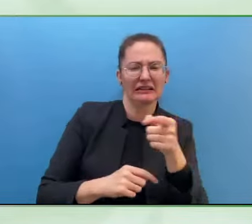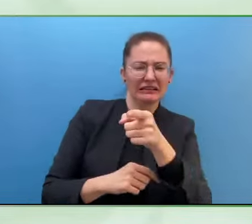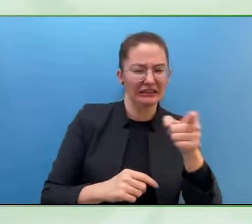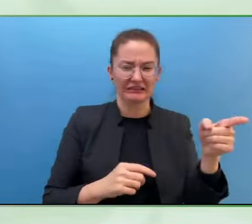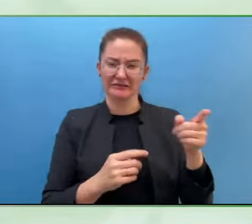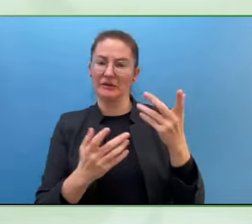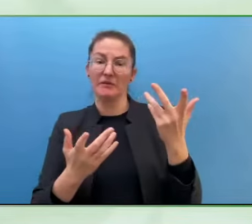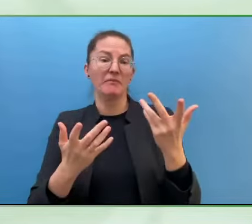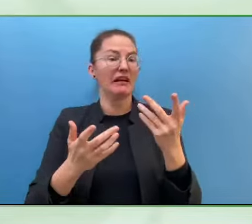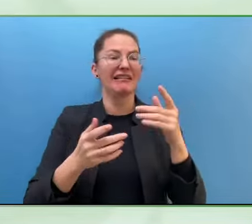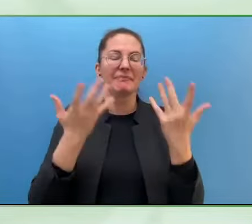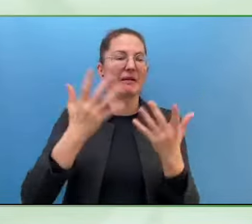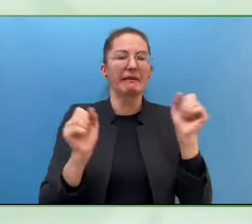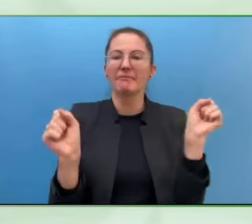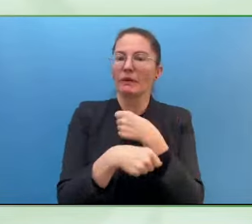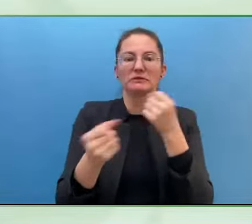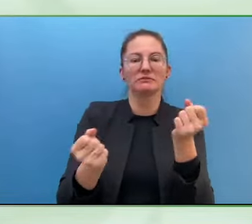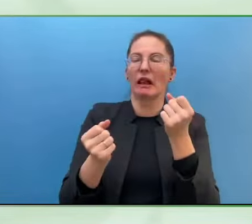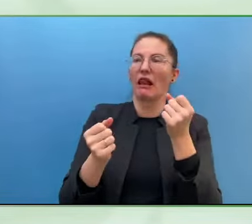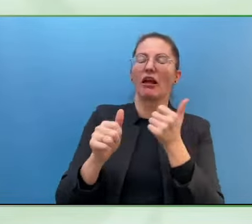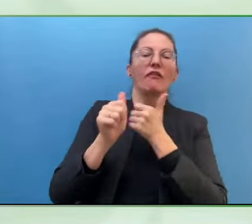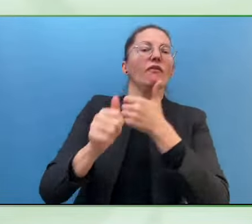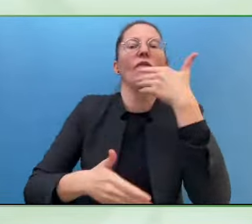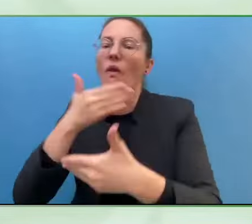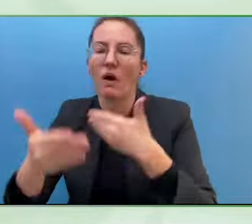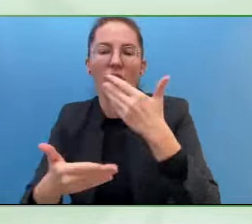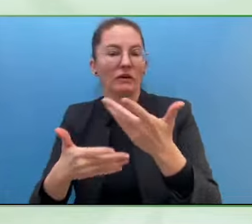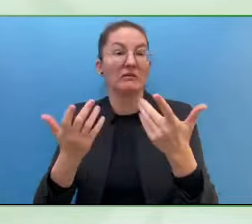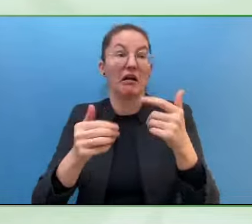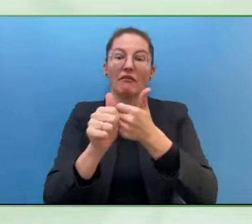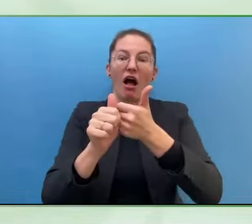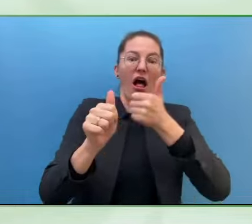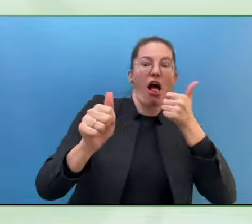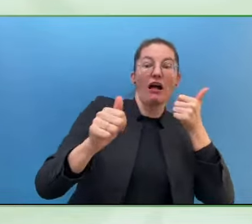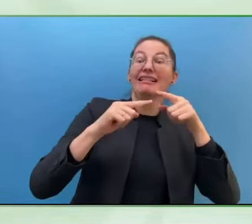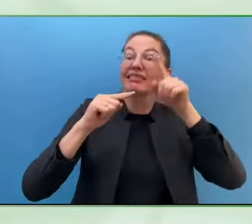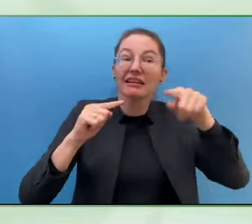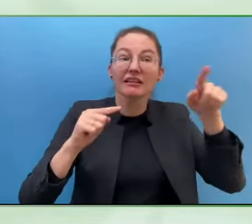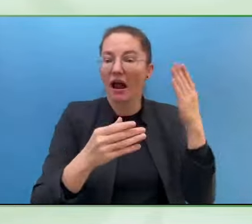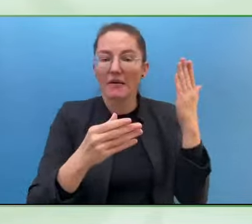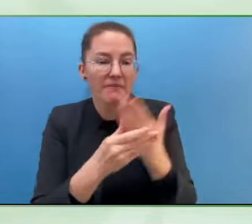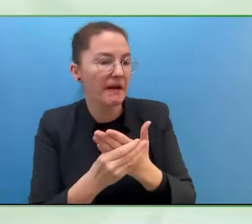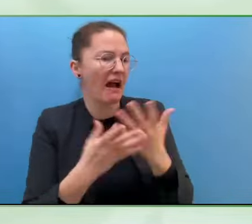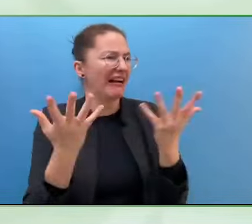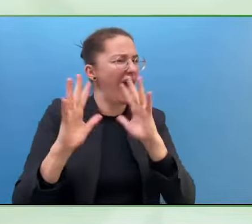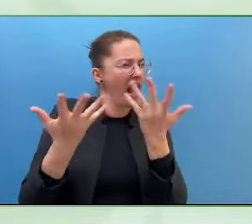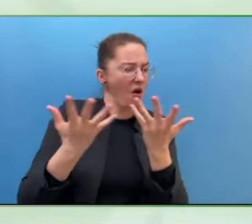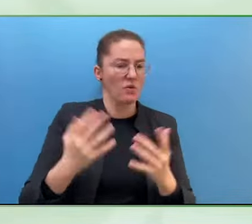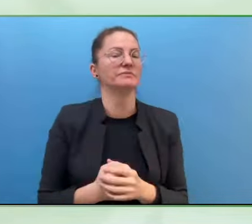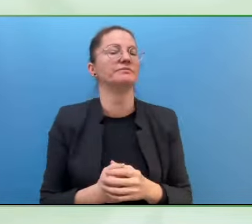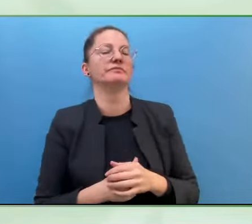So we have a bridge from our products to the customer.